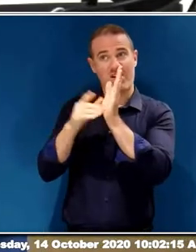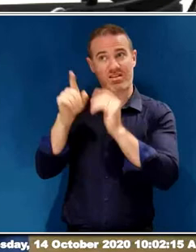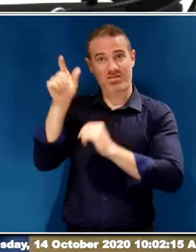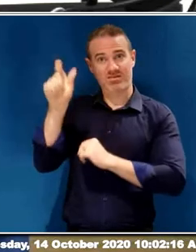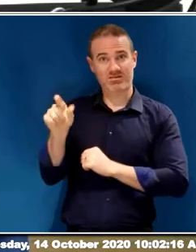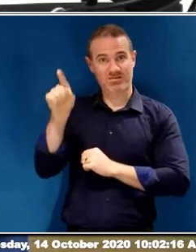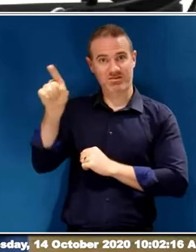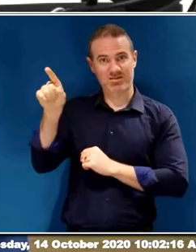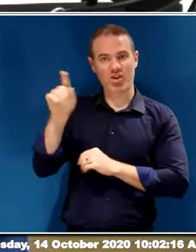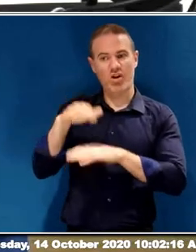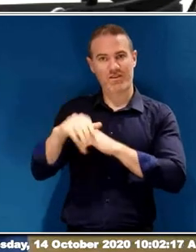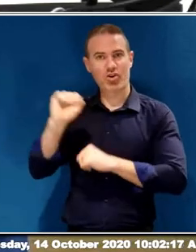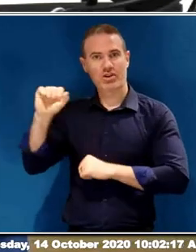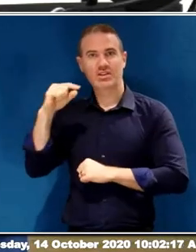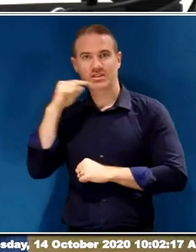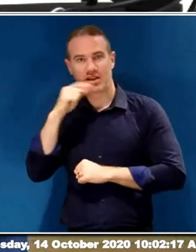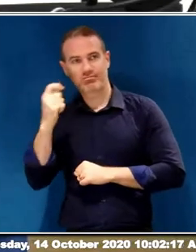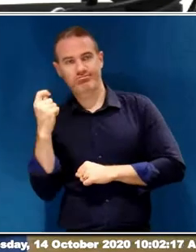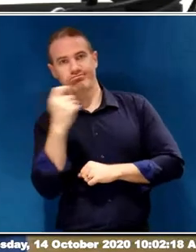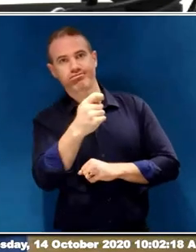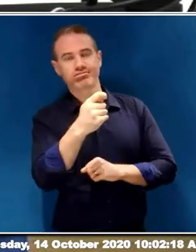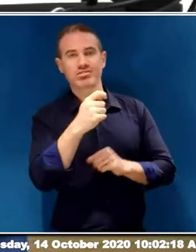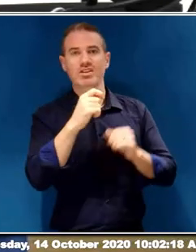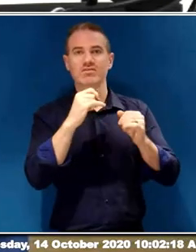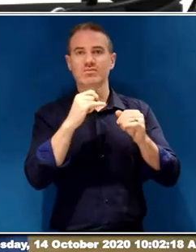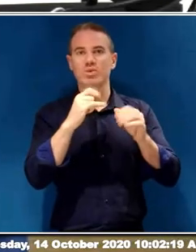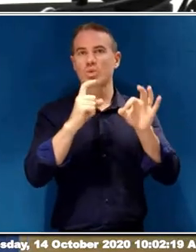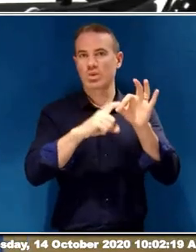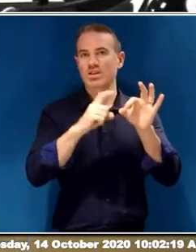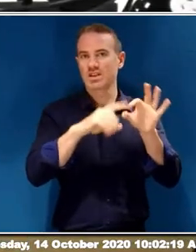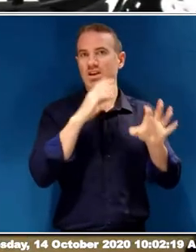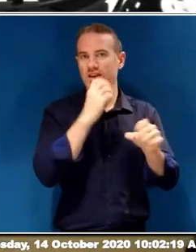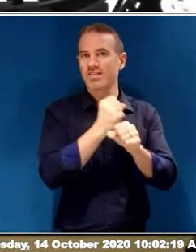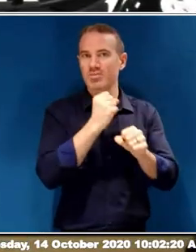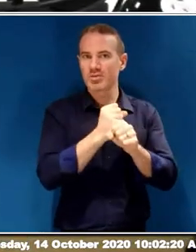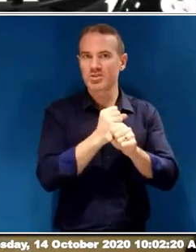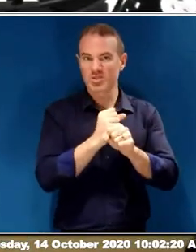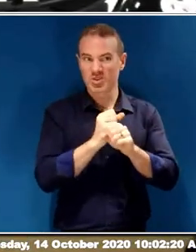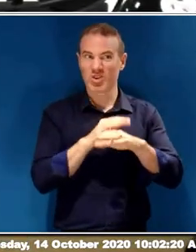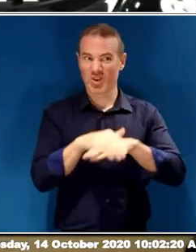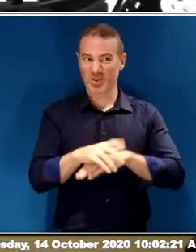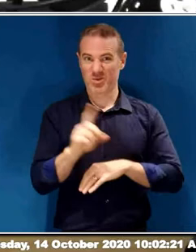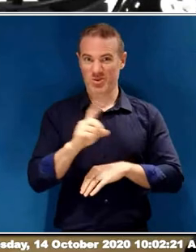regarding various matters that will be the subject of this evidence.